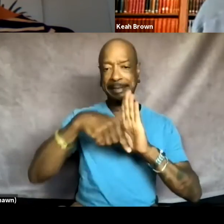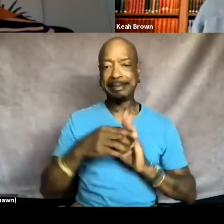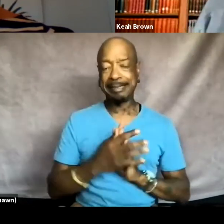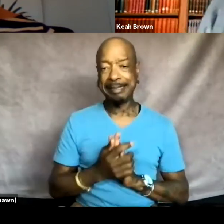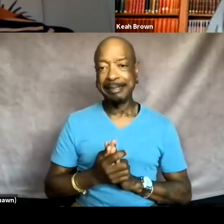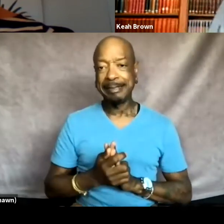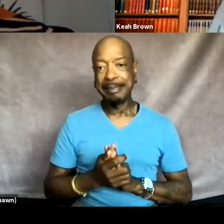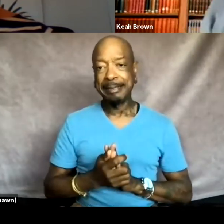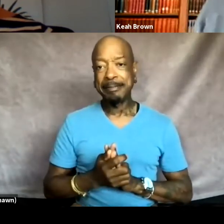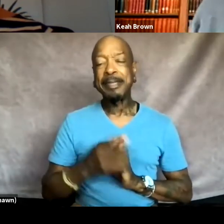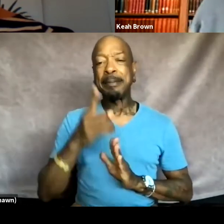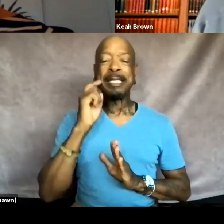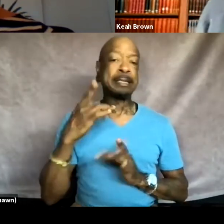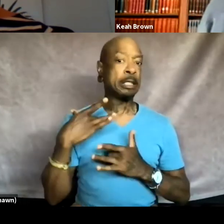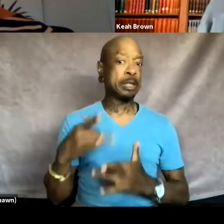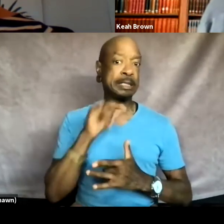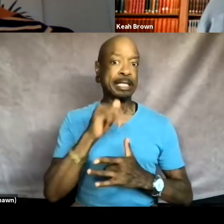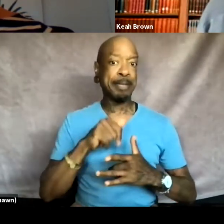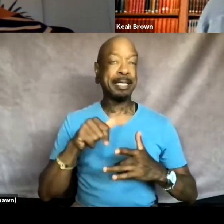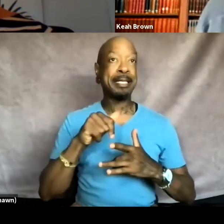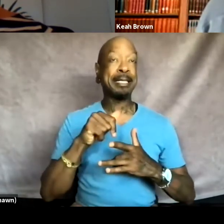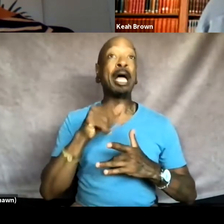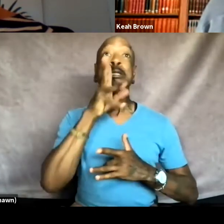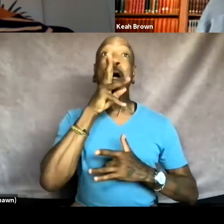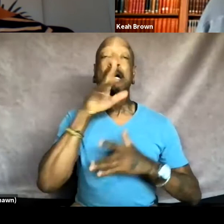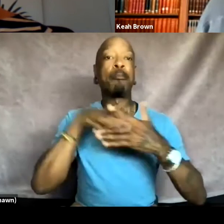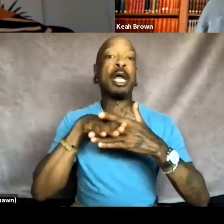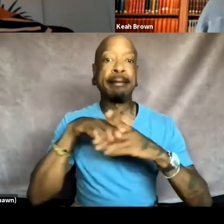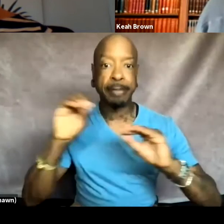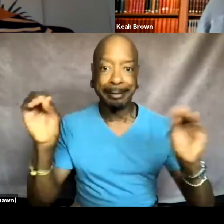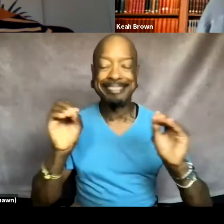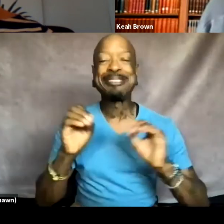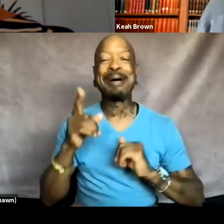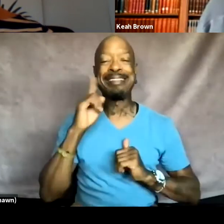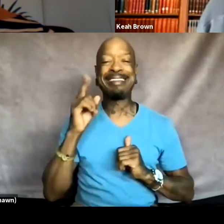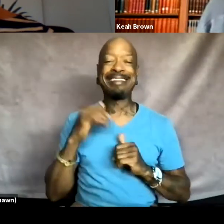Keah Brown: break in between, and I think what I've been very lucky with in regard to